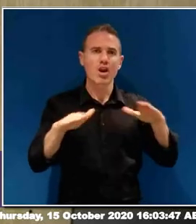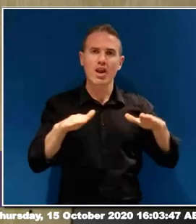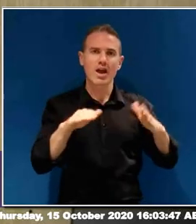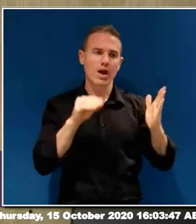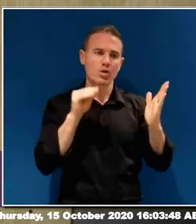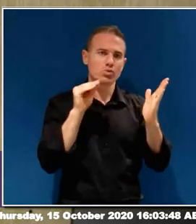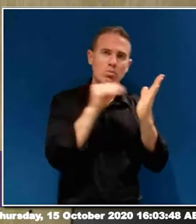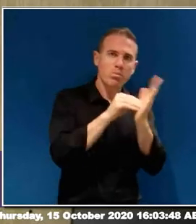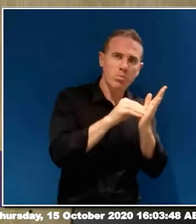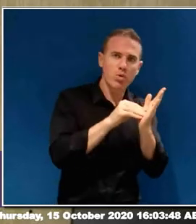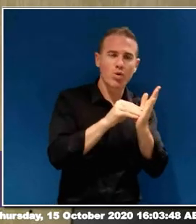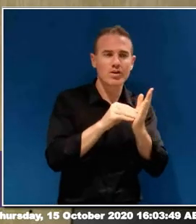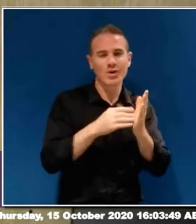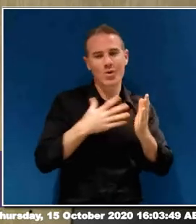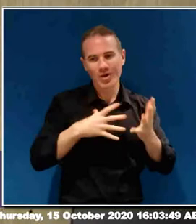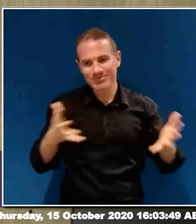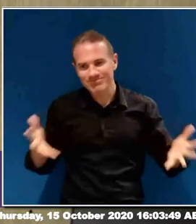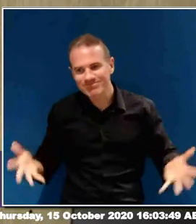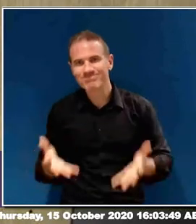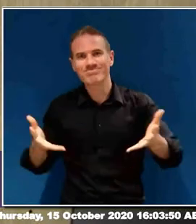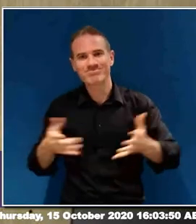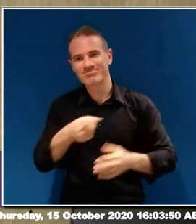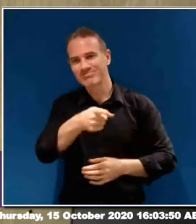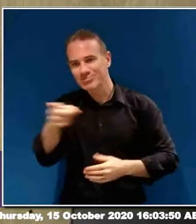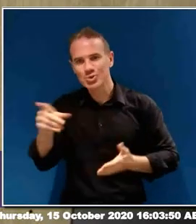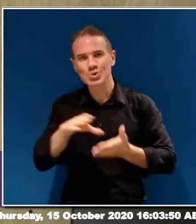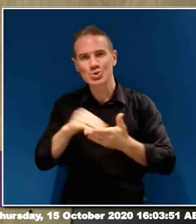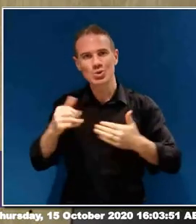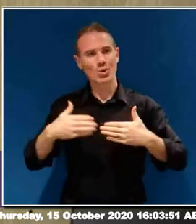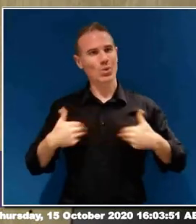That everything has to be about literacy, numeracy.